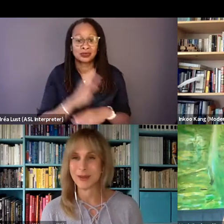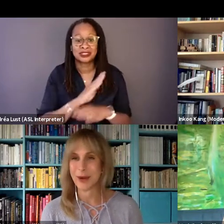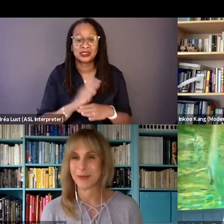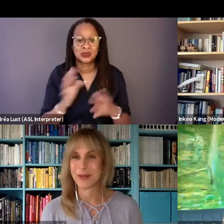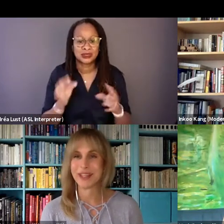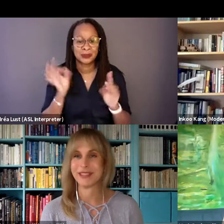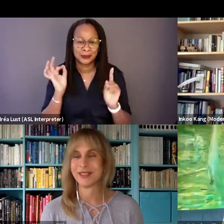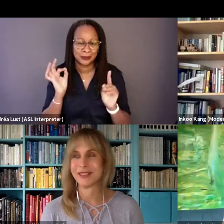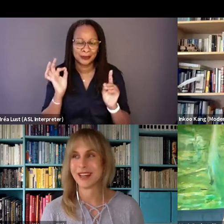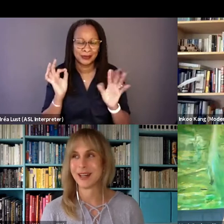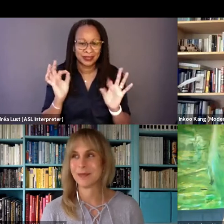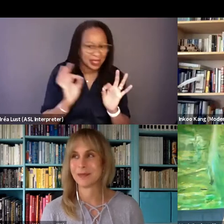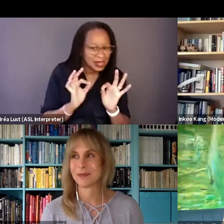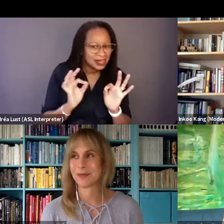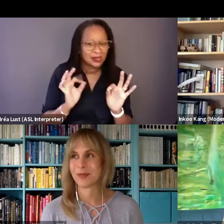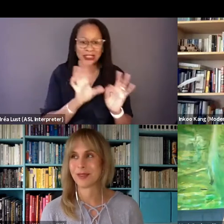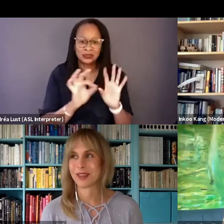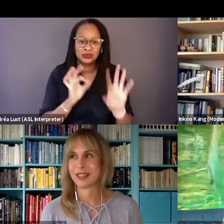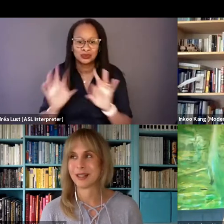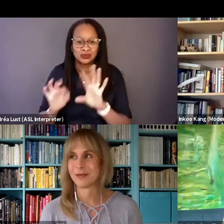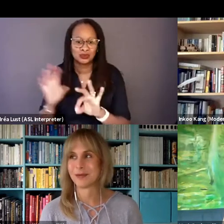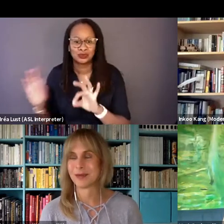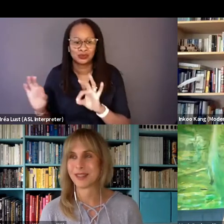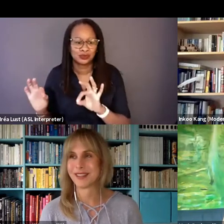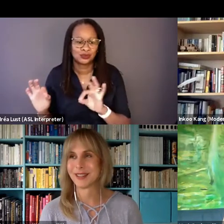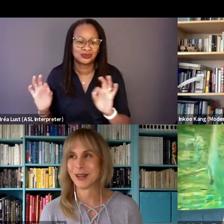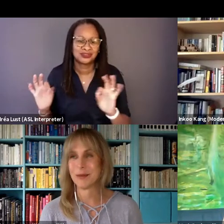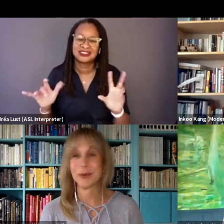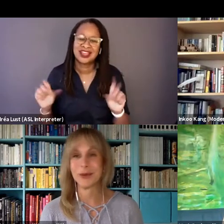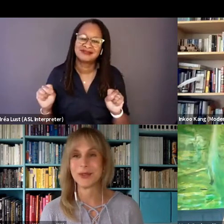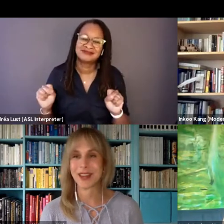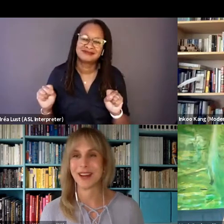We didn't, yeah, we didn't abuse that particular element.